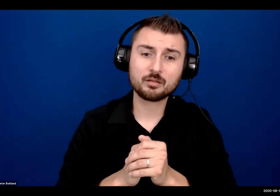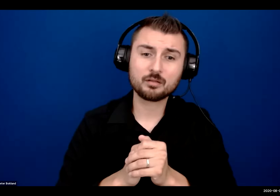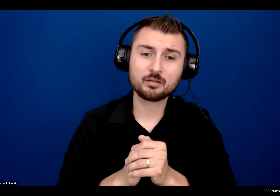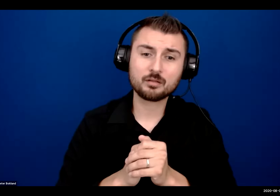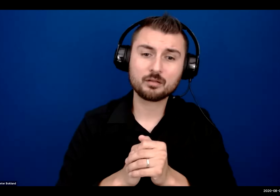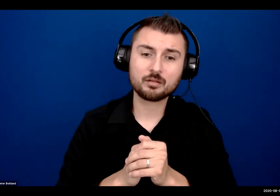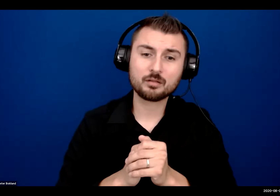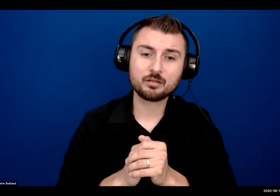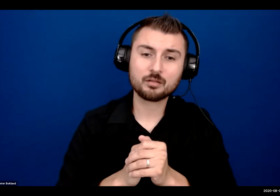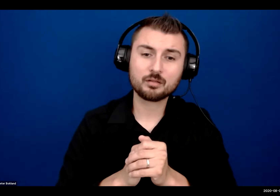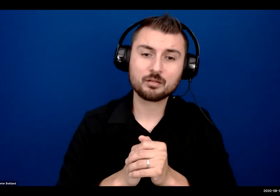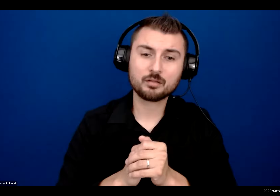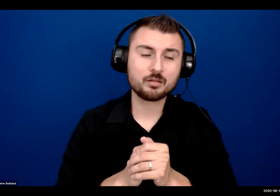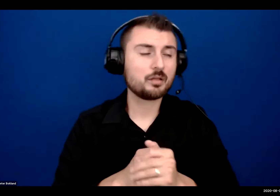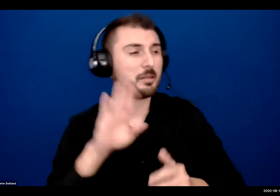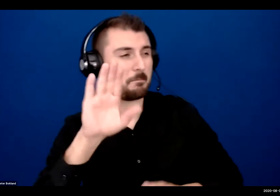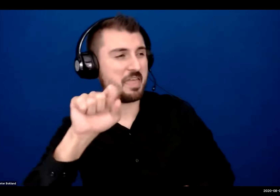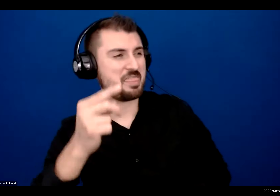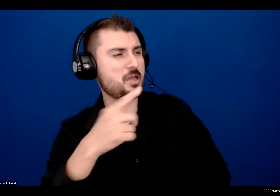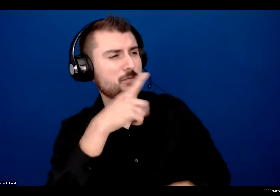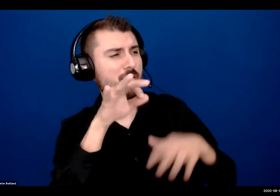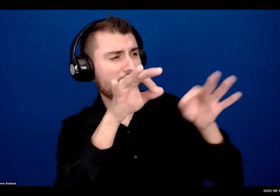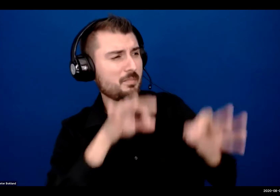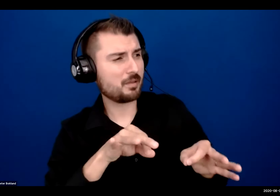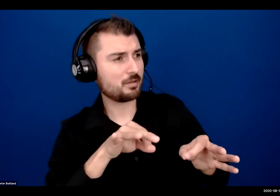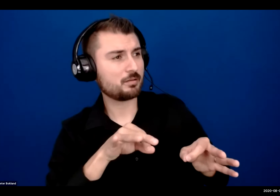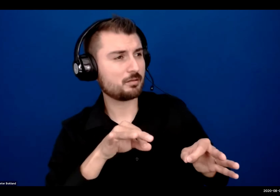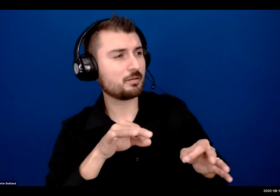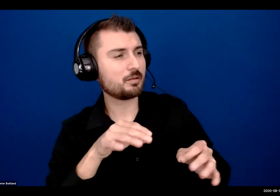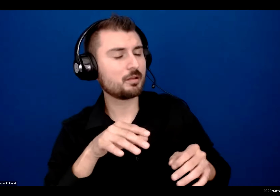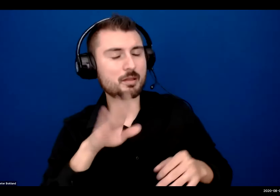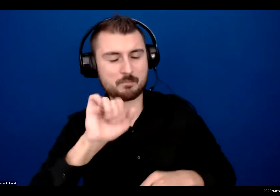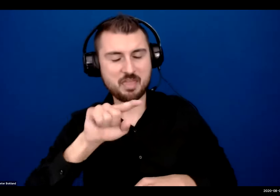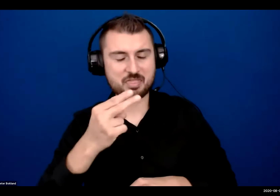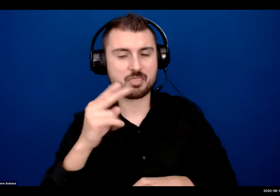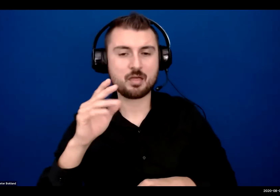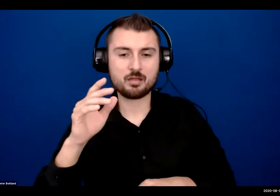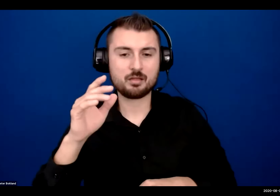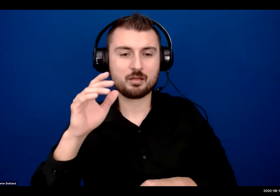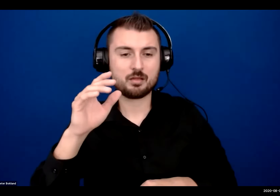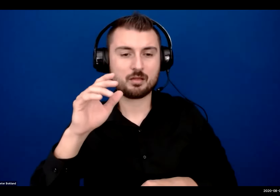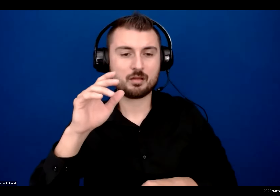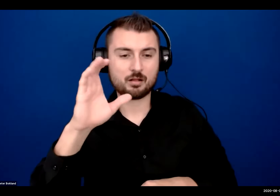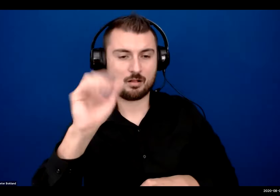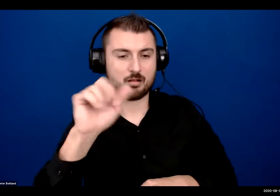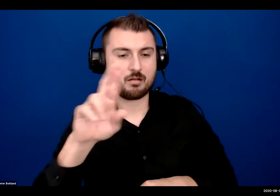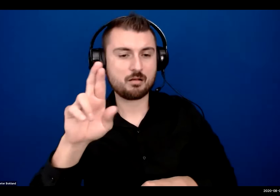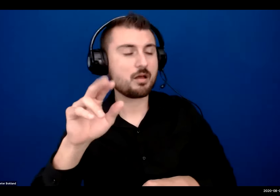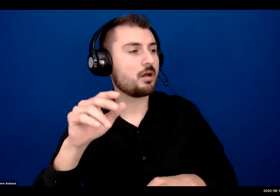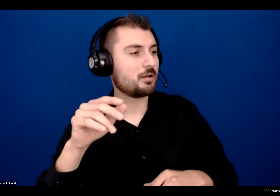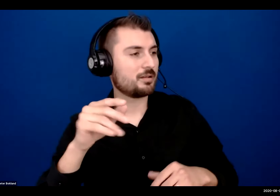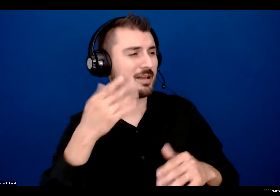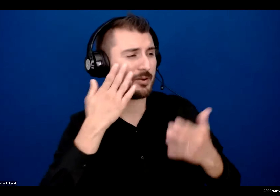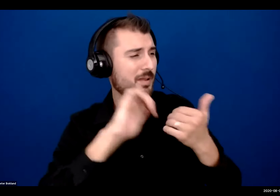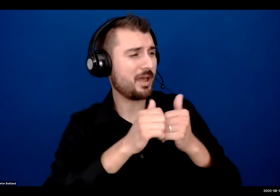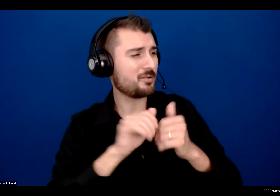Was there anyone else?